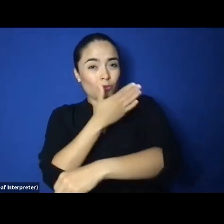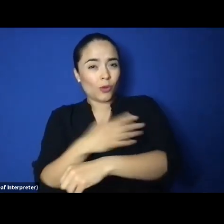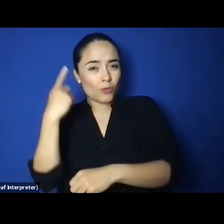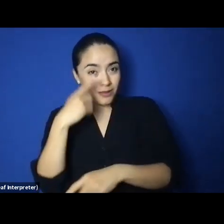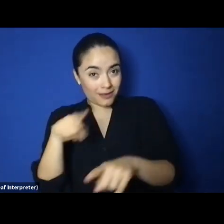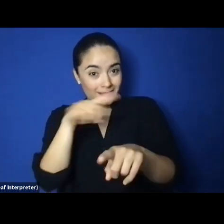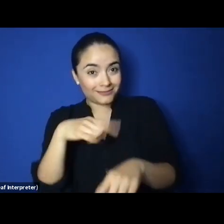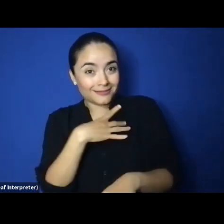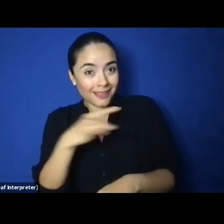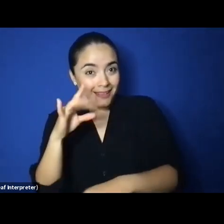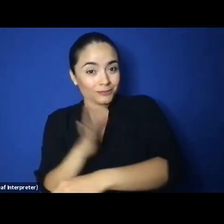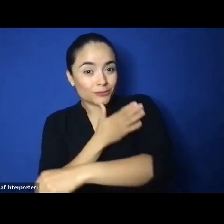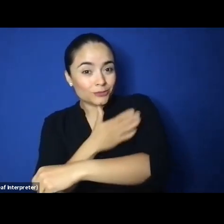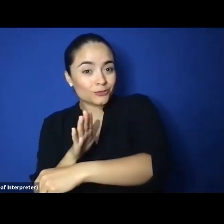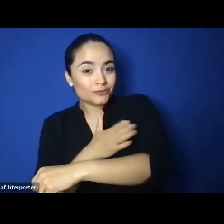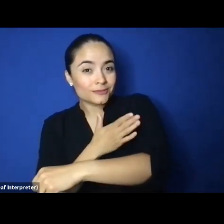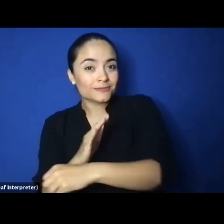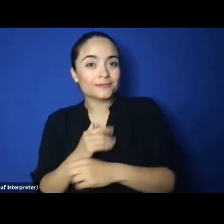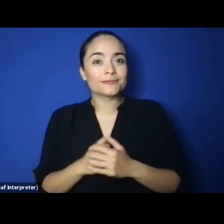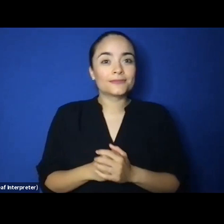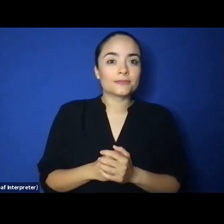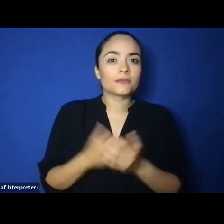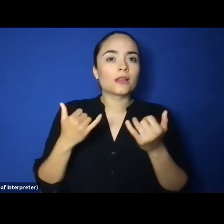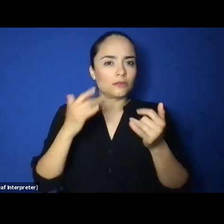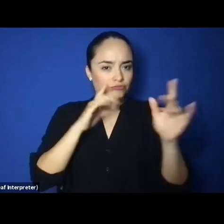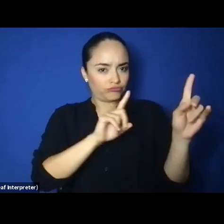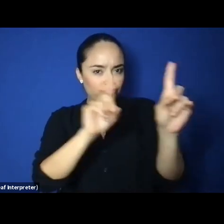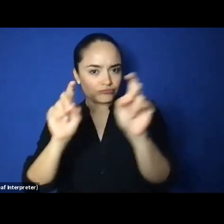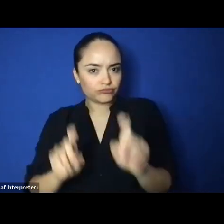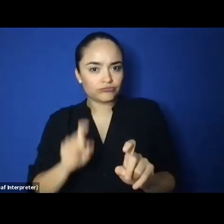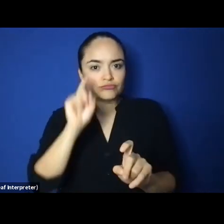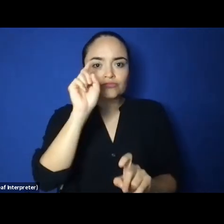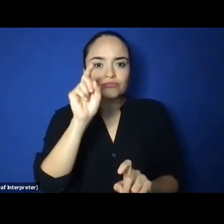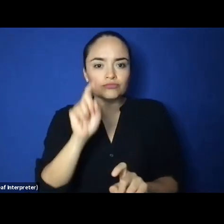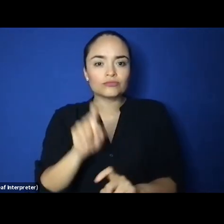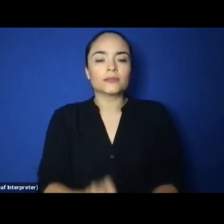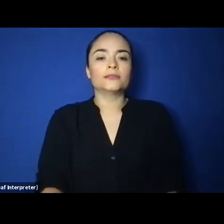you. Check out this poll here. While we're doing that, we're also going to